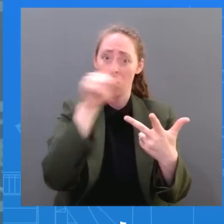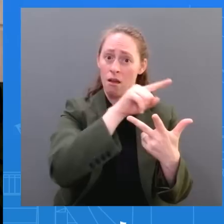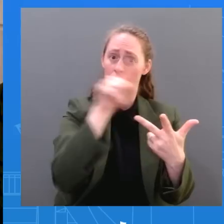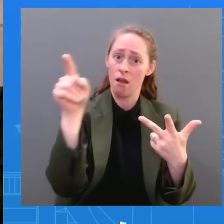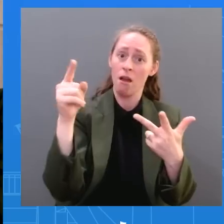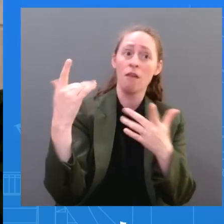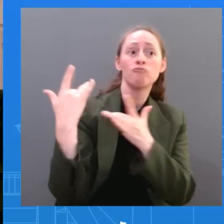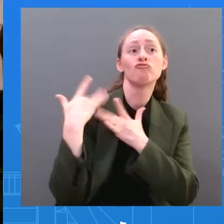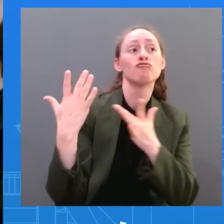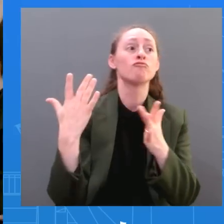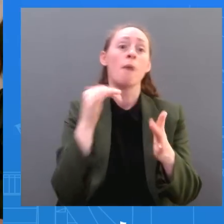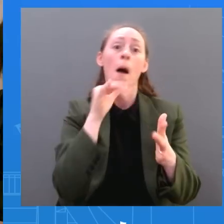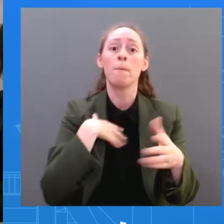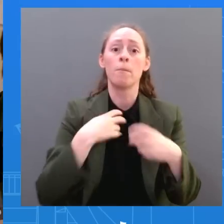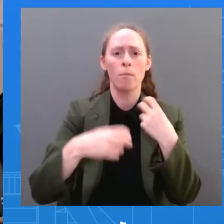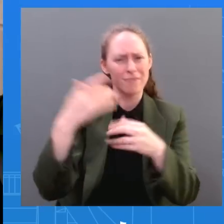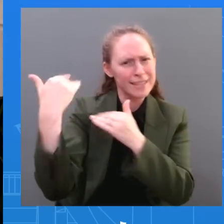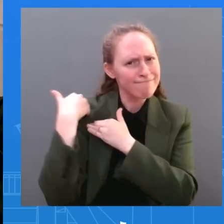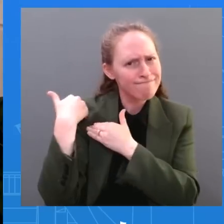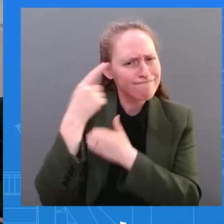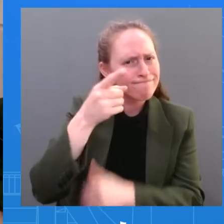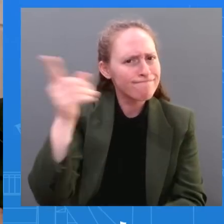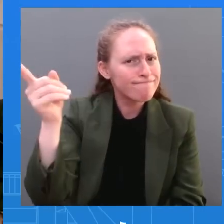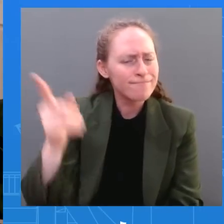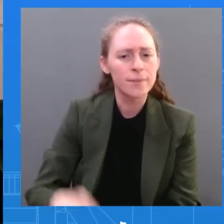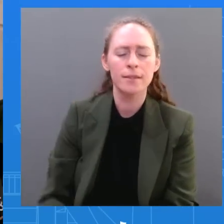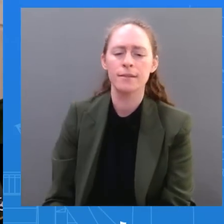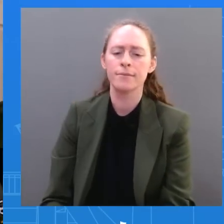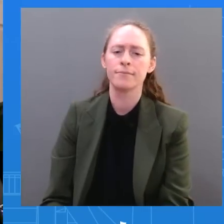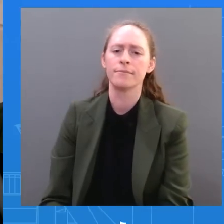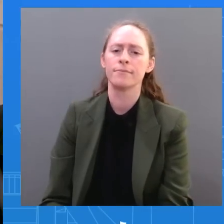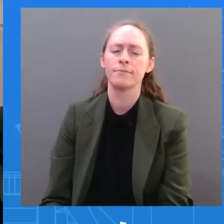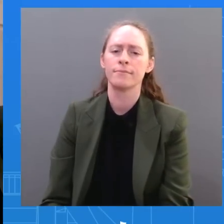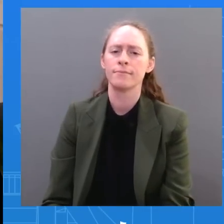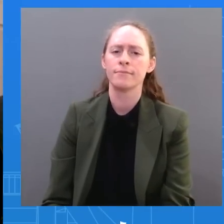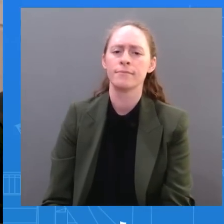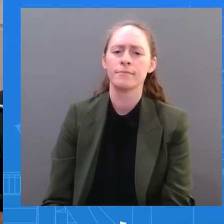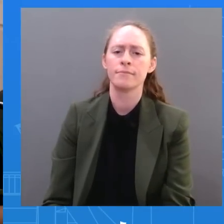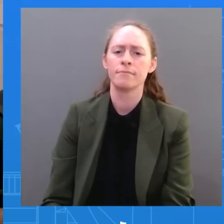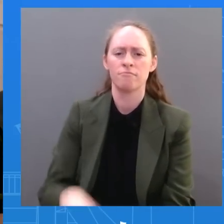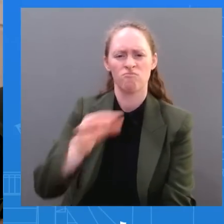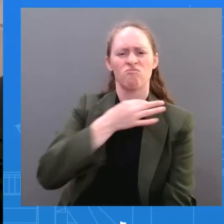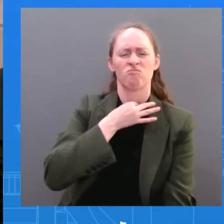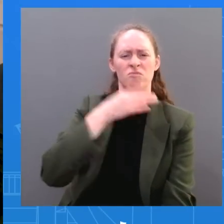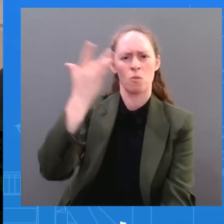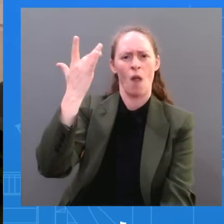Why is there a voicemail of the President talking to his son about his overseas business dealings